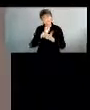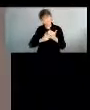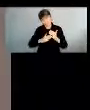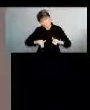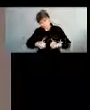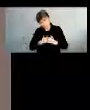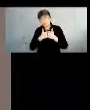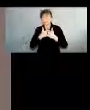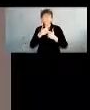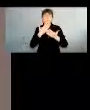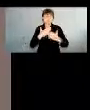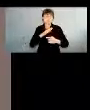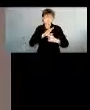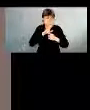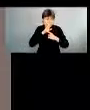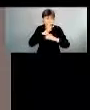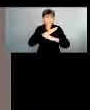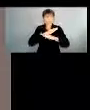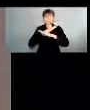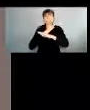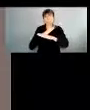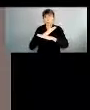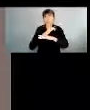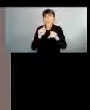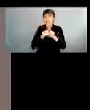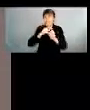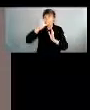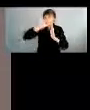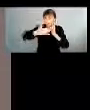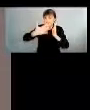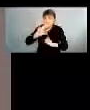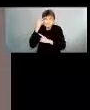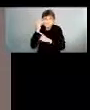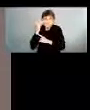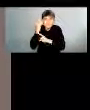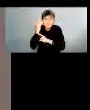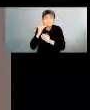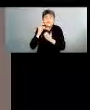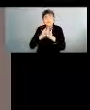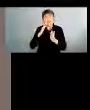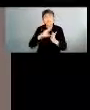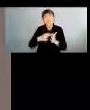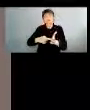face as an artist can demonstrate potential, thoughtfulness and intentionality about the